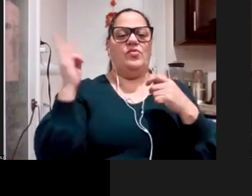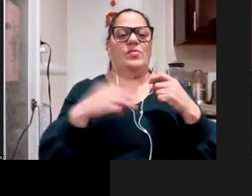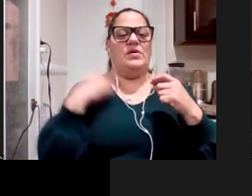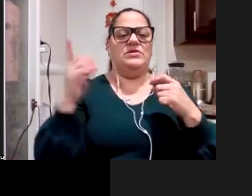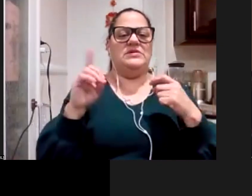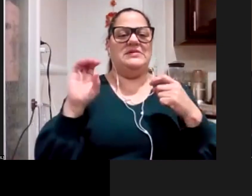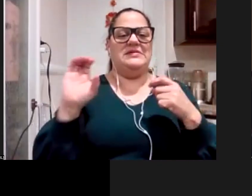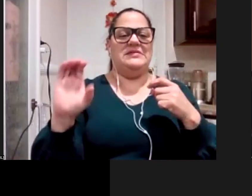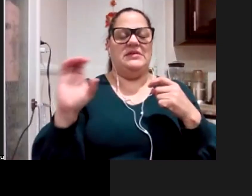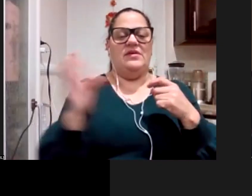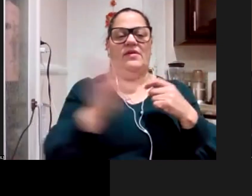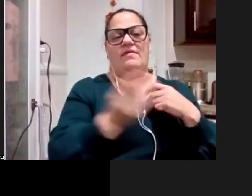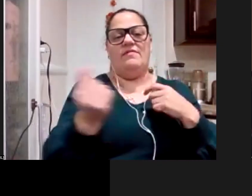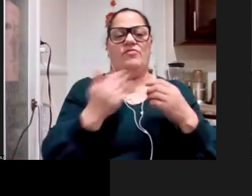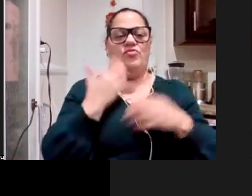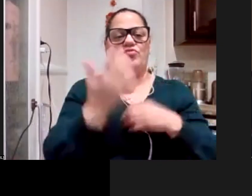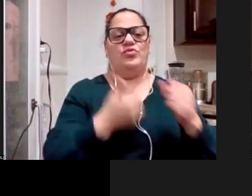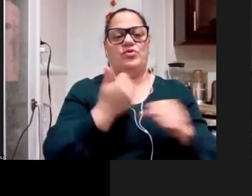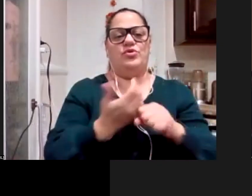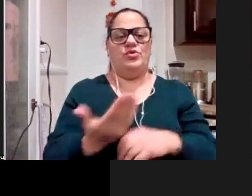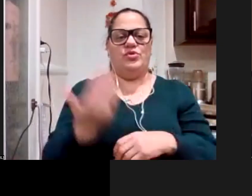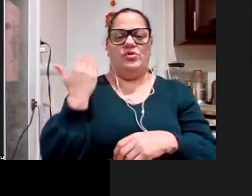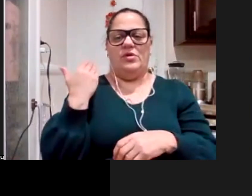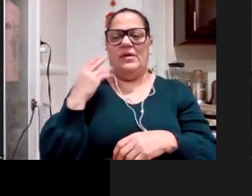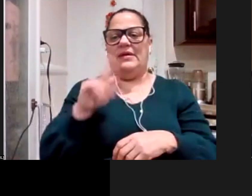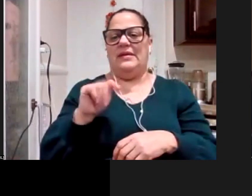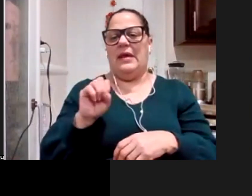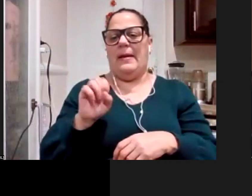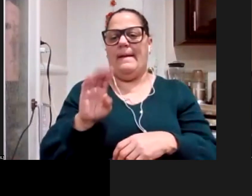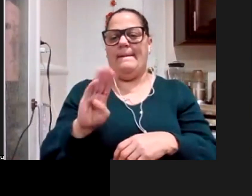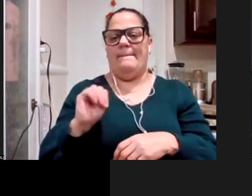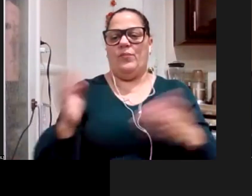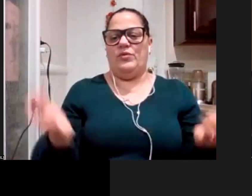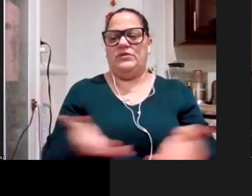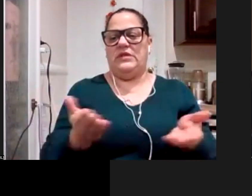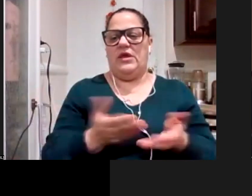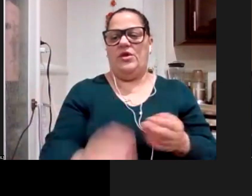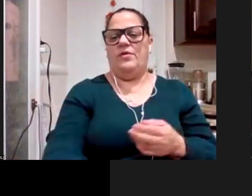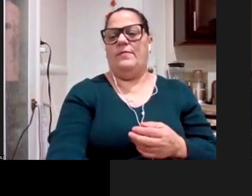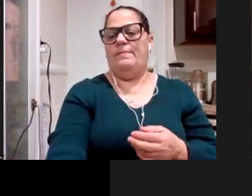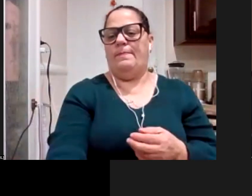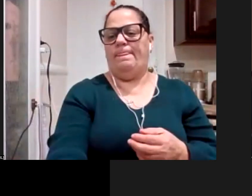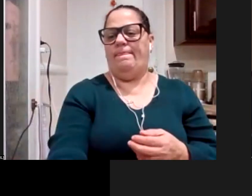ago. And Tom Olin was of course there flitting around everywhere taking pictures. So anyway,